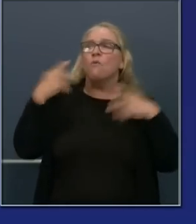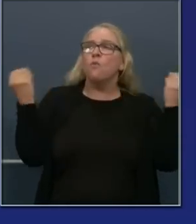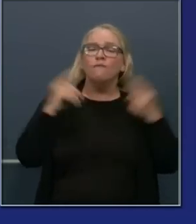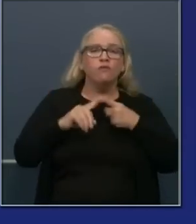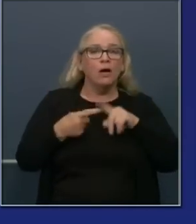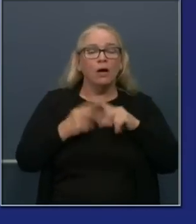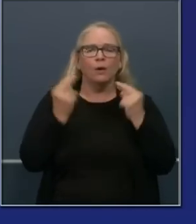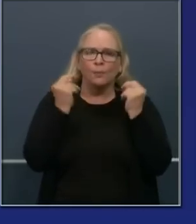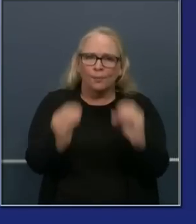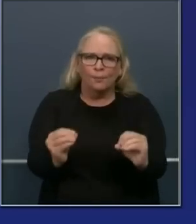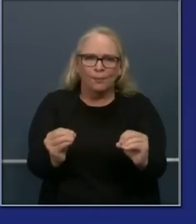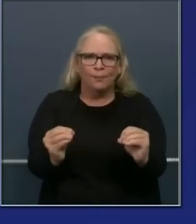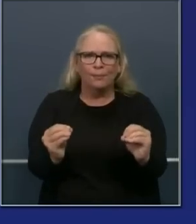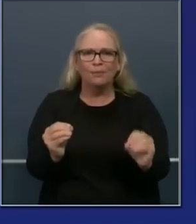RESPONSIBILITY WE ALL MUST